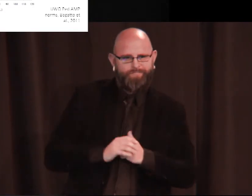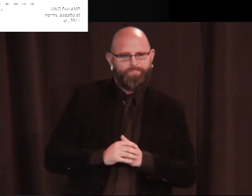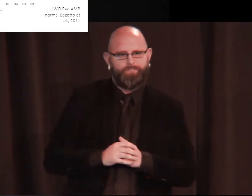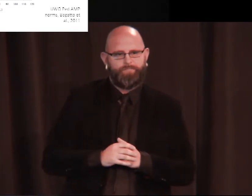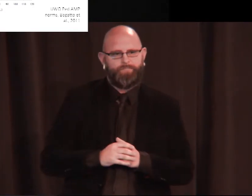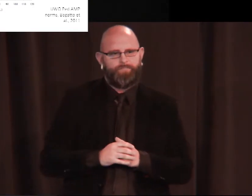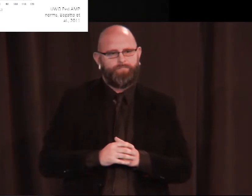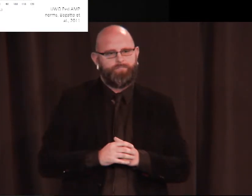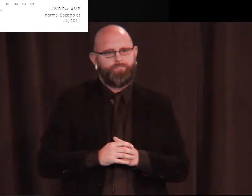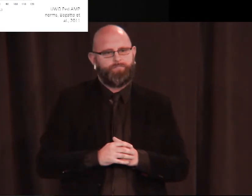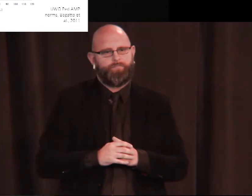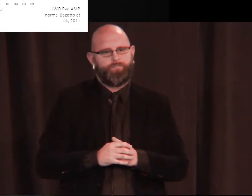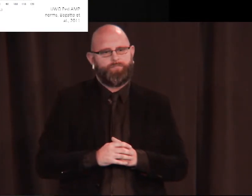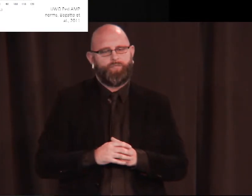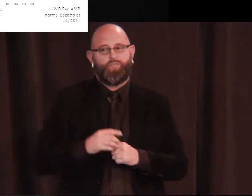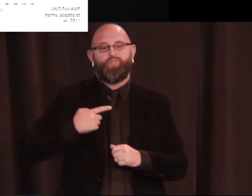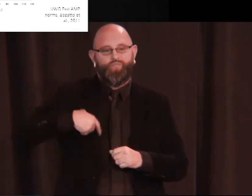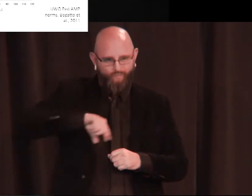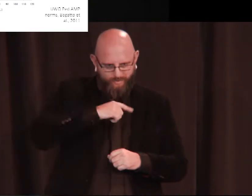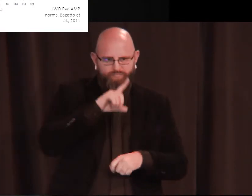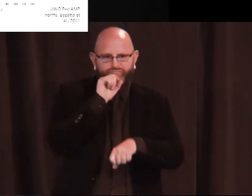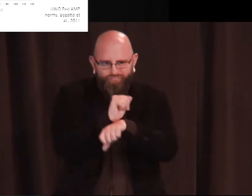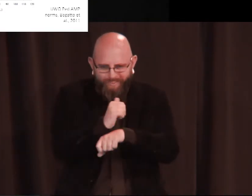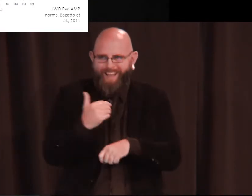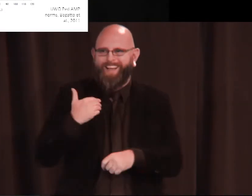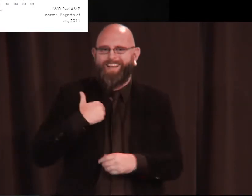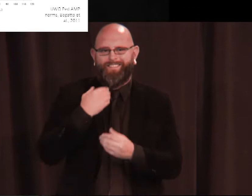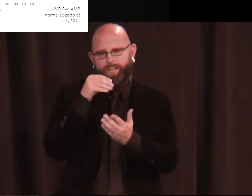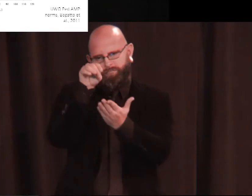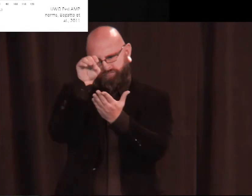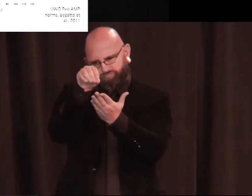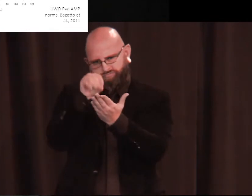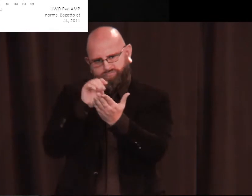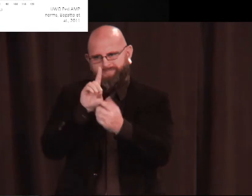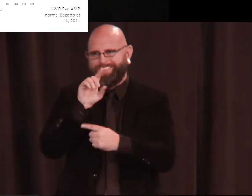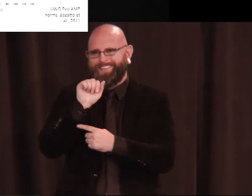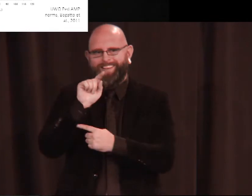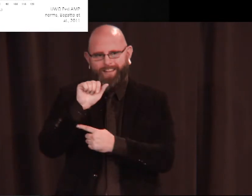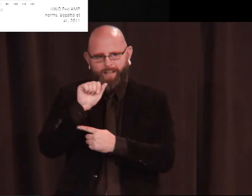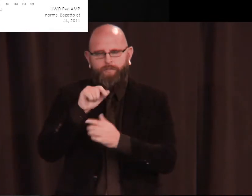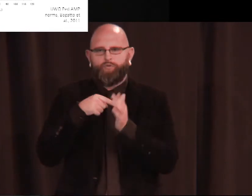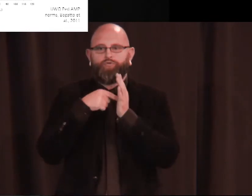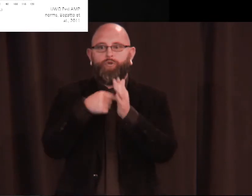We do have data that shows where hearing aids should be fit appropriately.